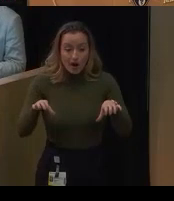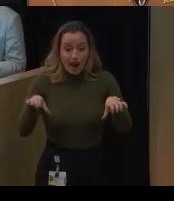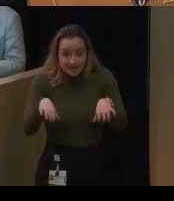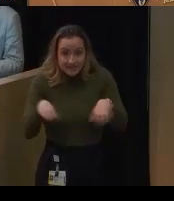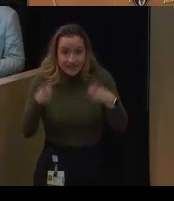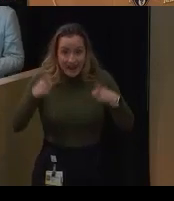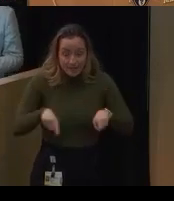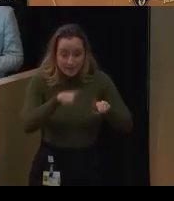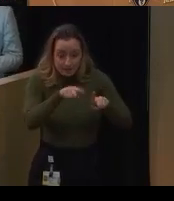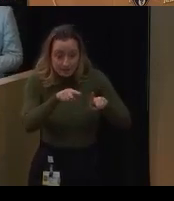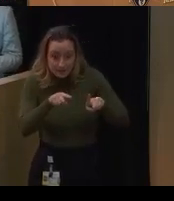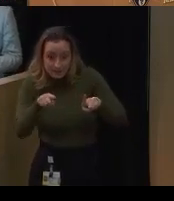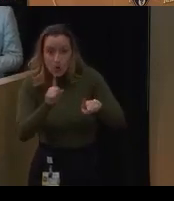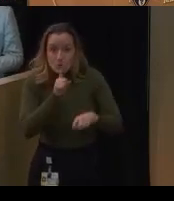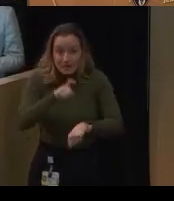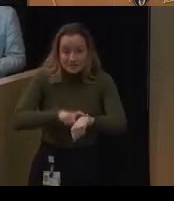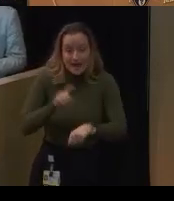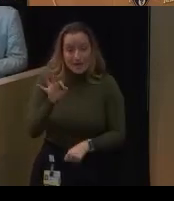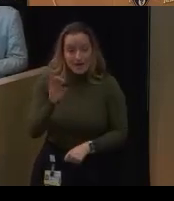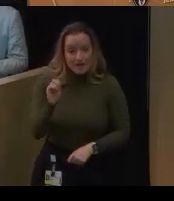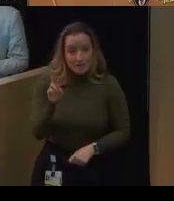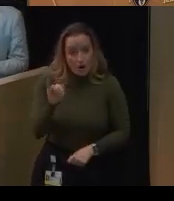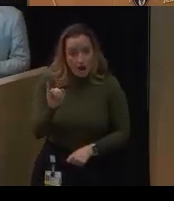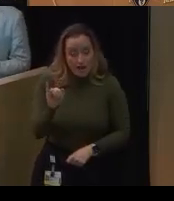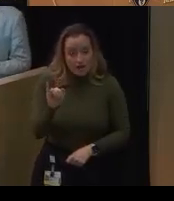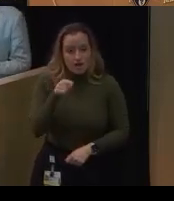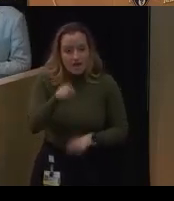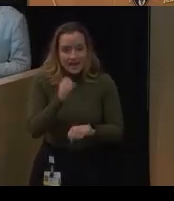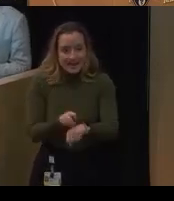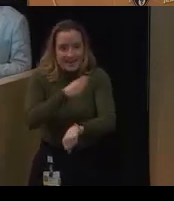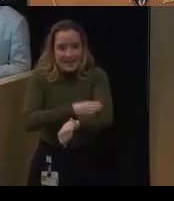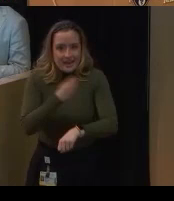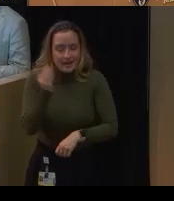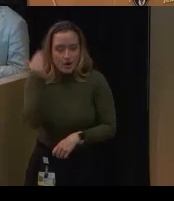time real-time fmri presents an opportunity to gain awareness around and subsequently